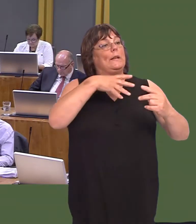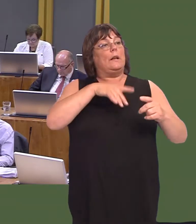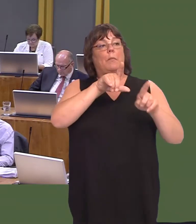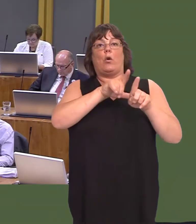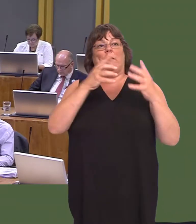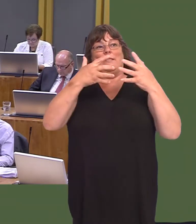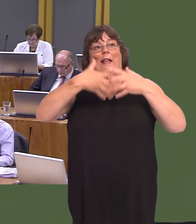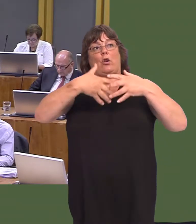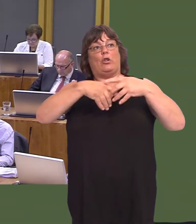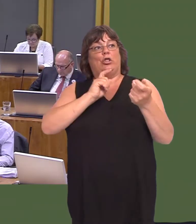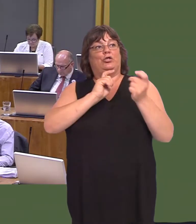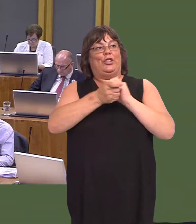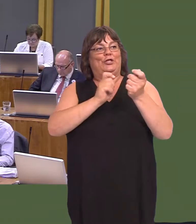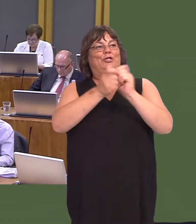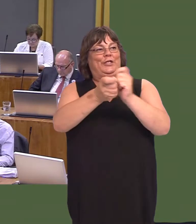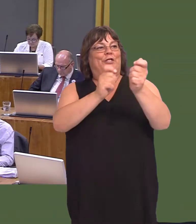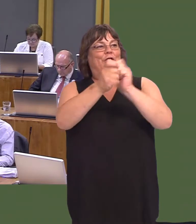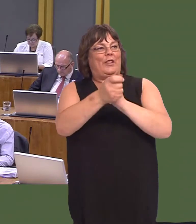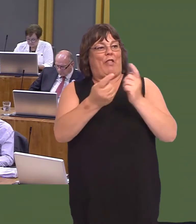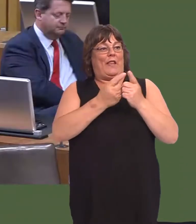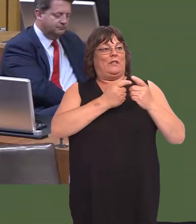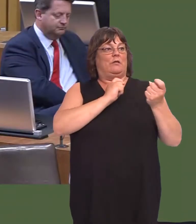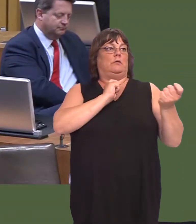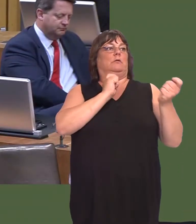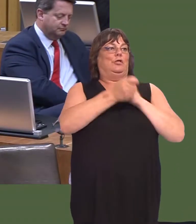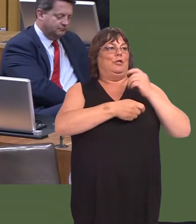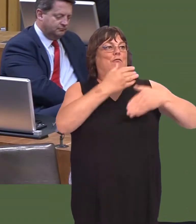quickly that things can move on at a rapid rate.